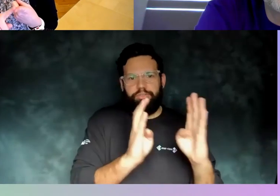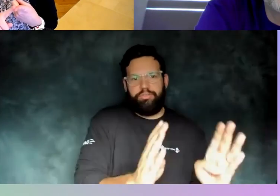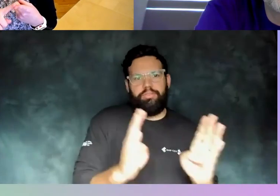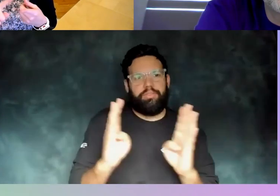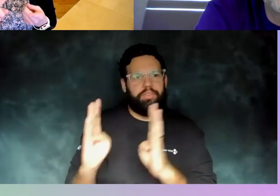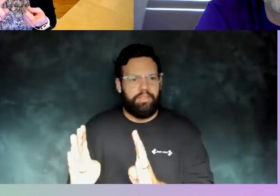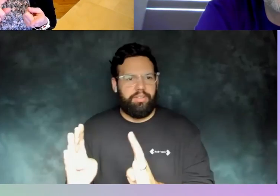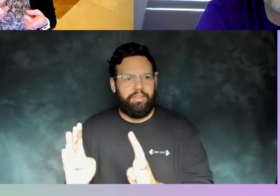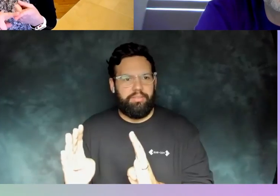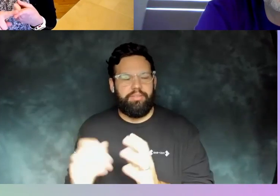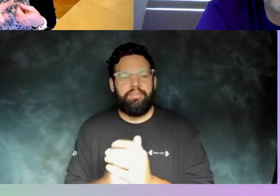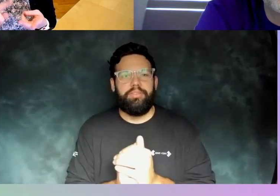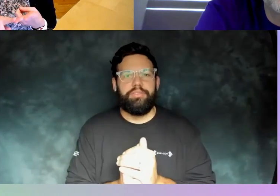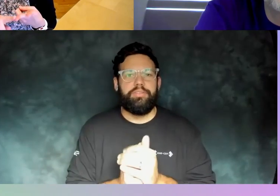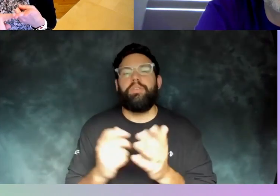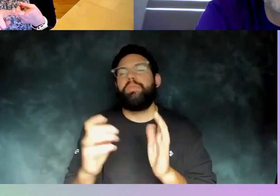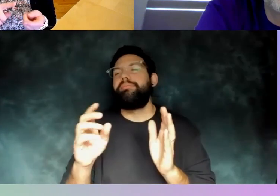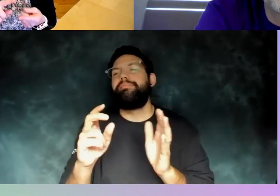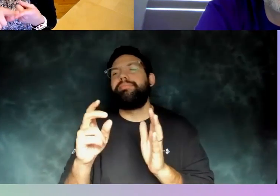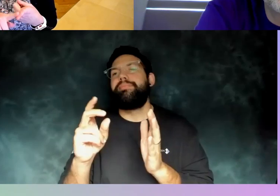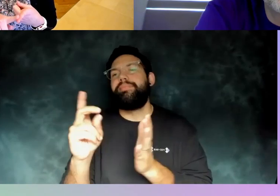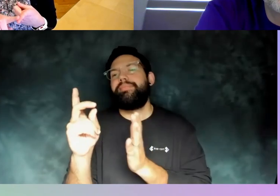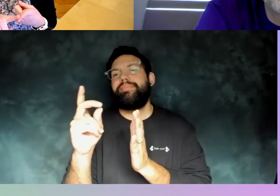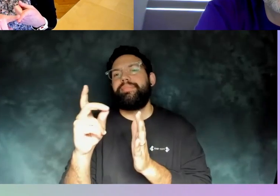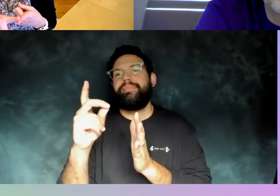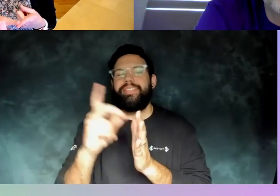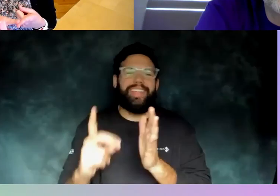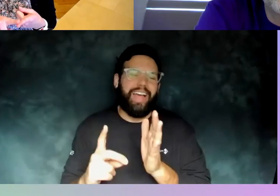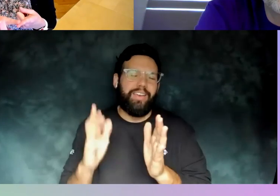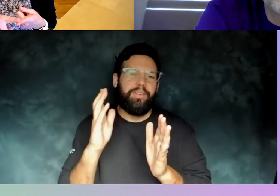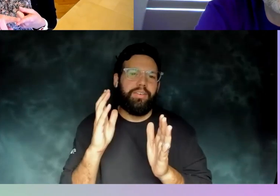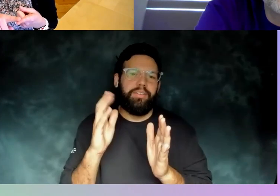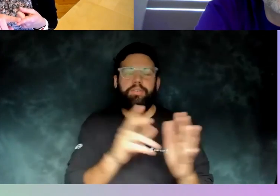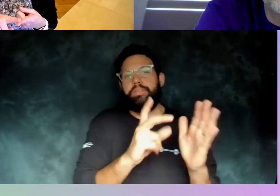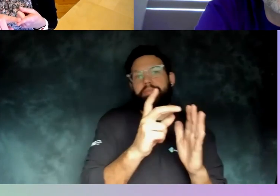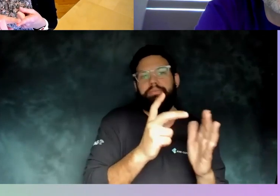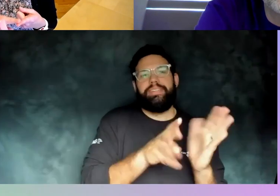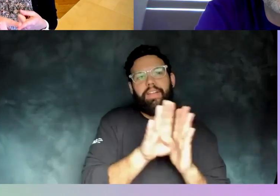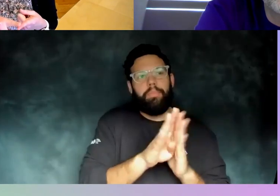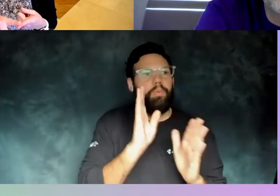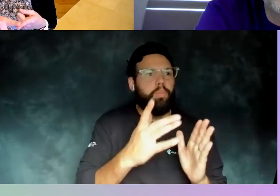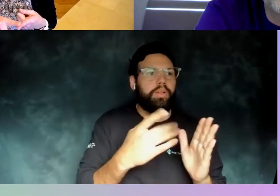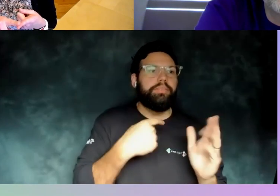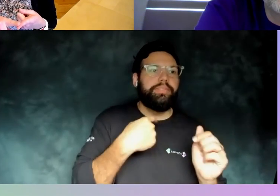great great, and the next time you add another thing. And the first time it's there because you integrated that